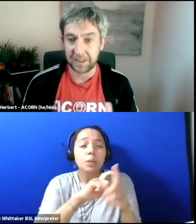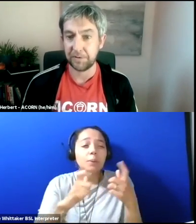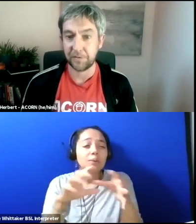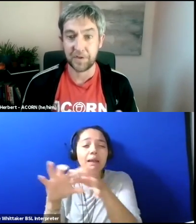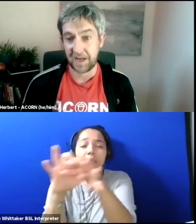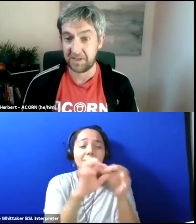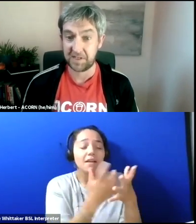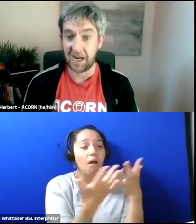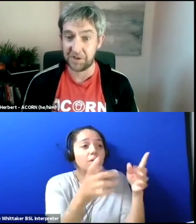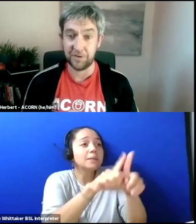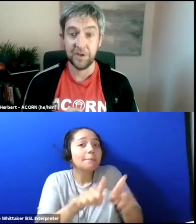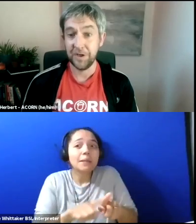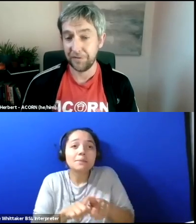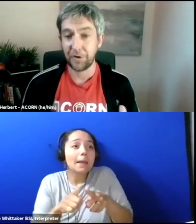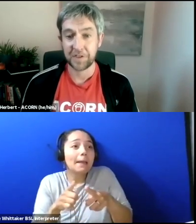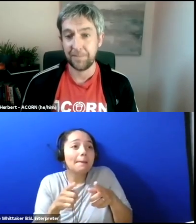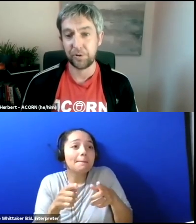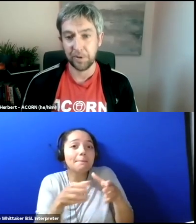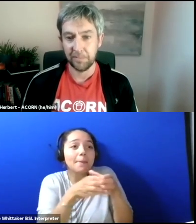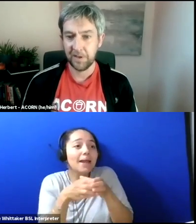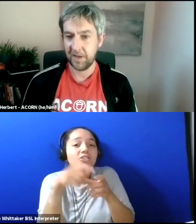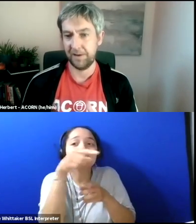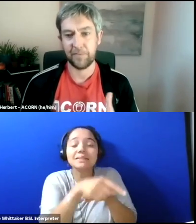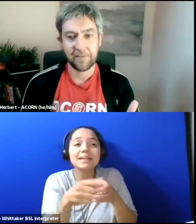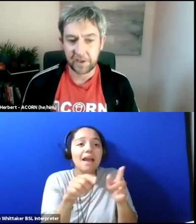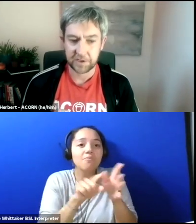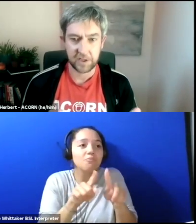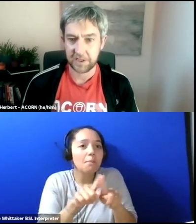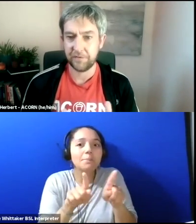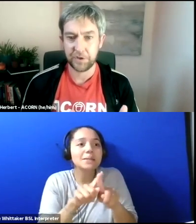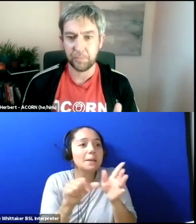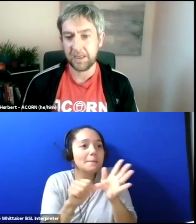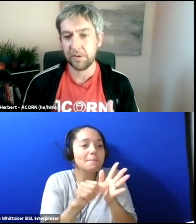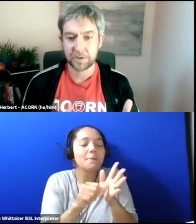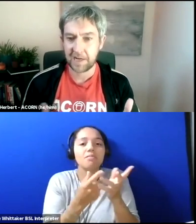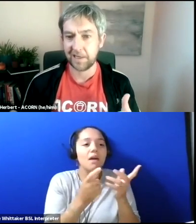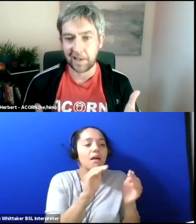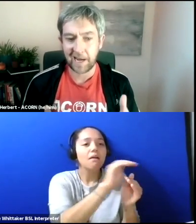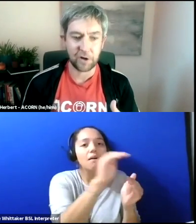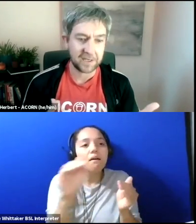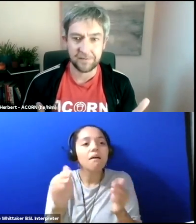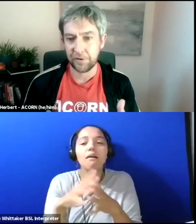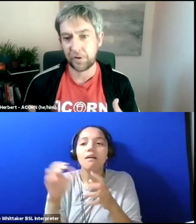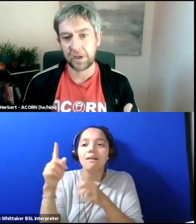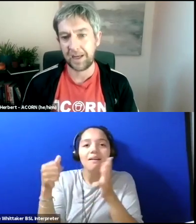find several people who've got the same estate agent, who've got the same problem. And then rather than each of these individual people sending a letter